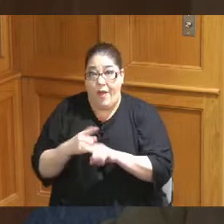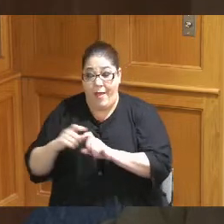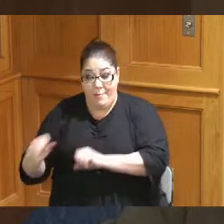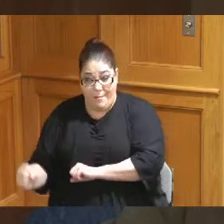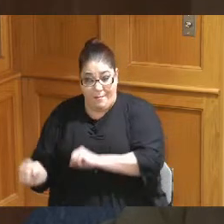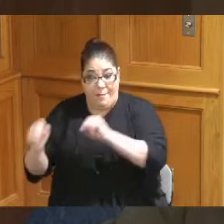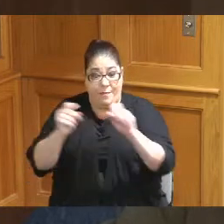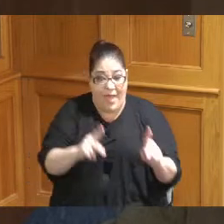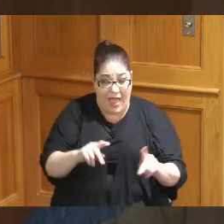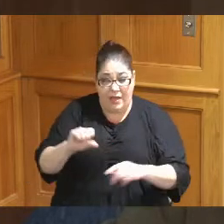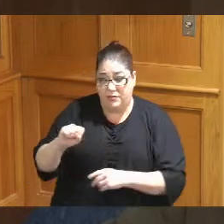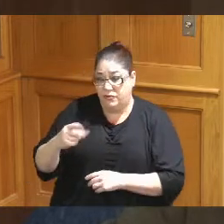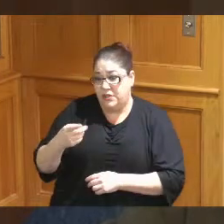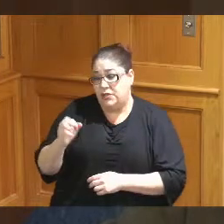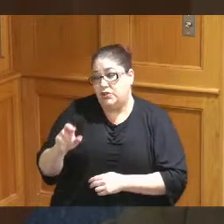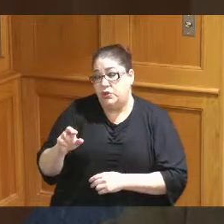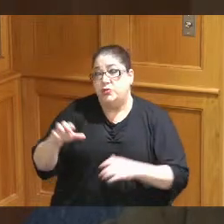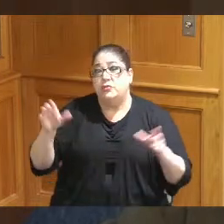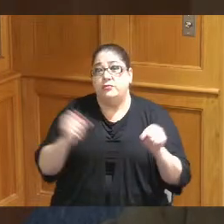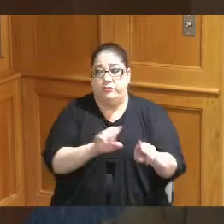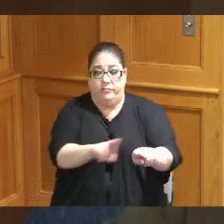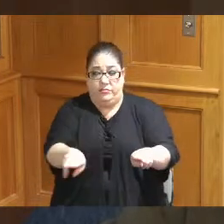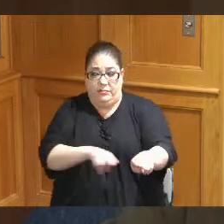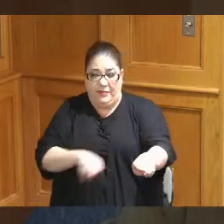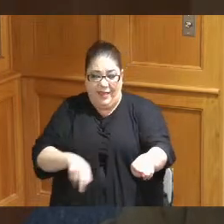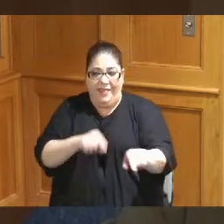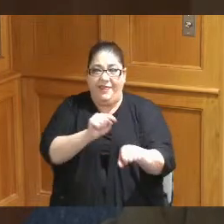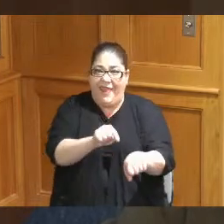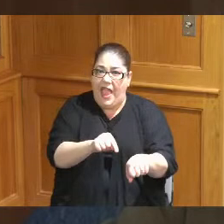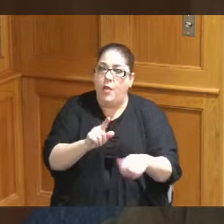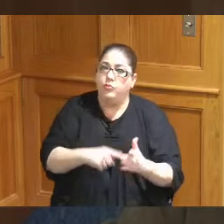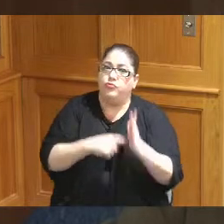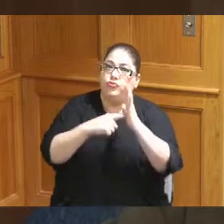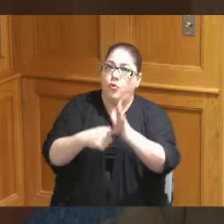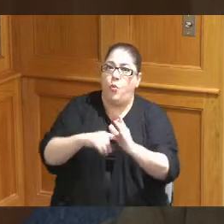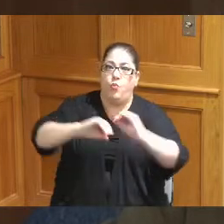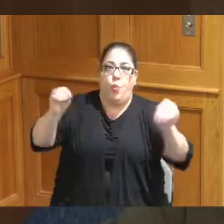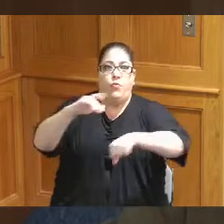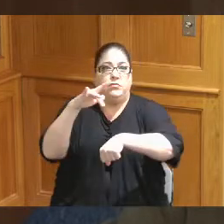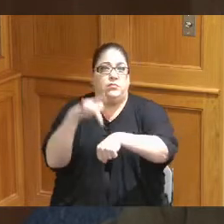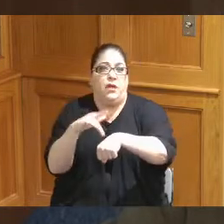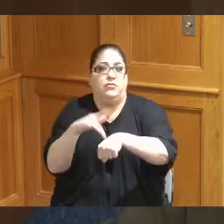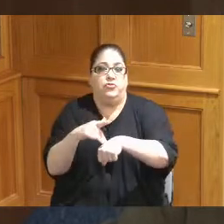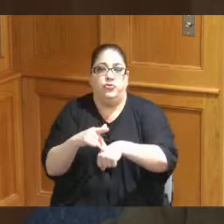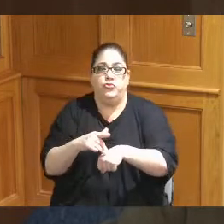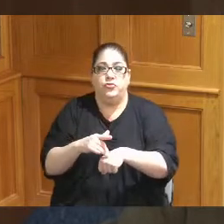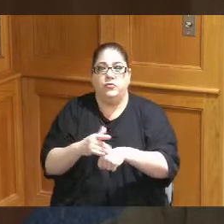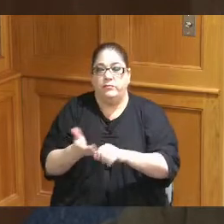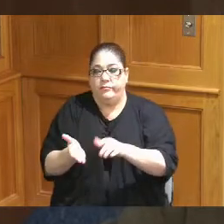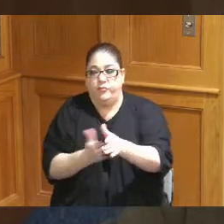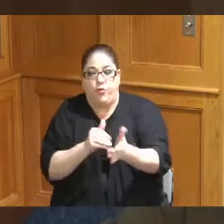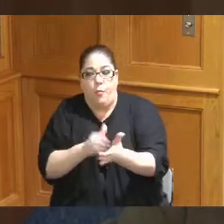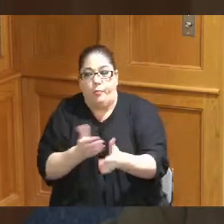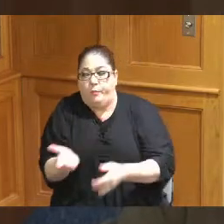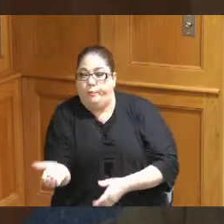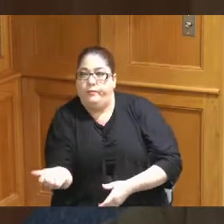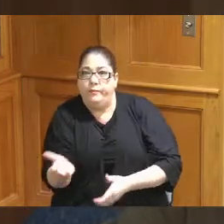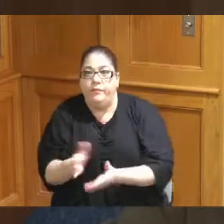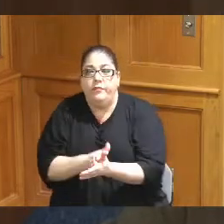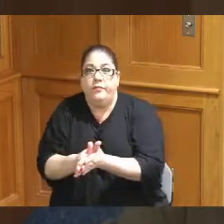in a safe way those shelters reflected no touch soap dispensers nose touch you know paper towel